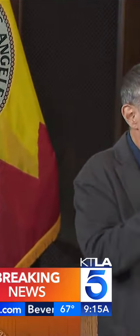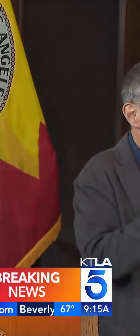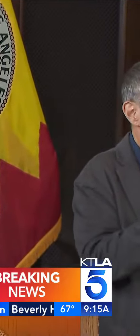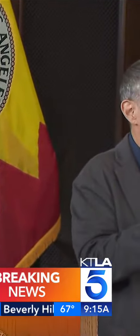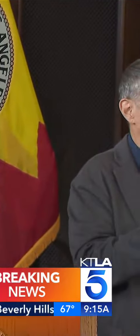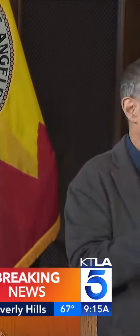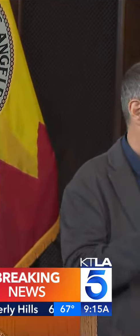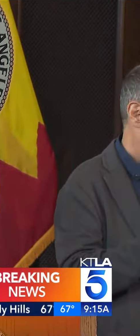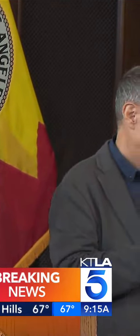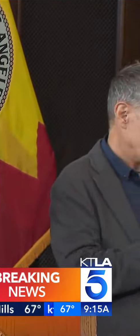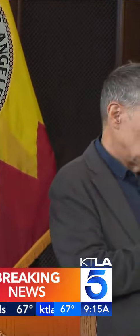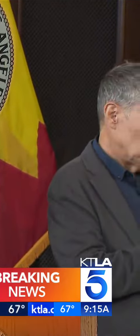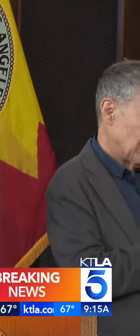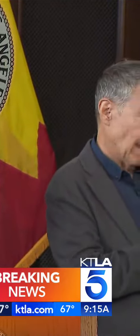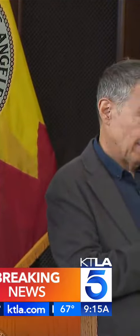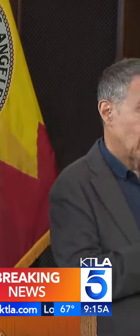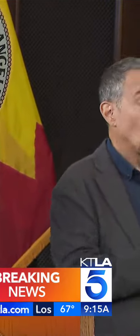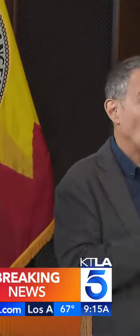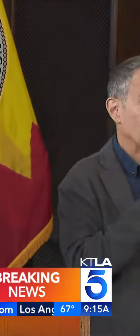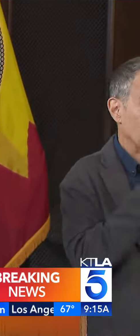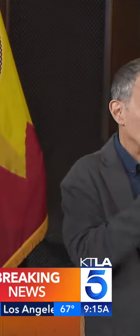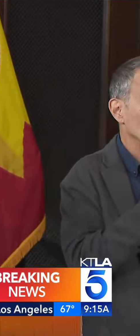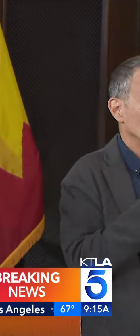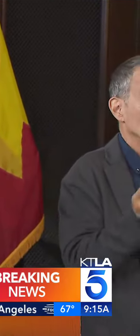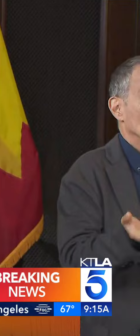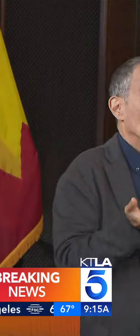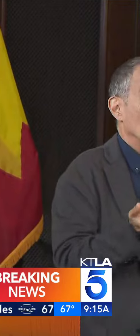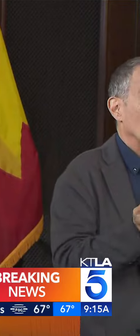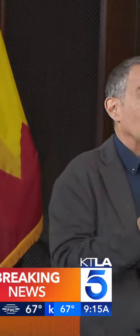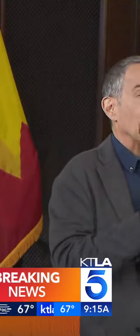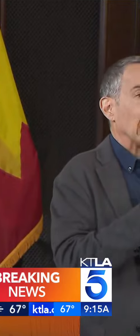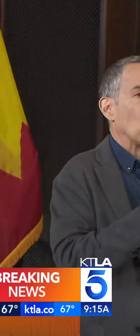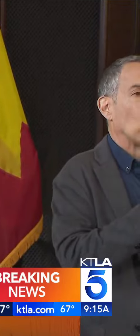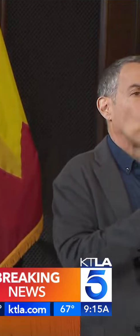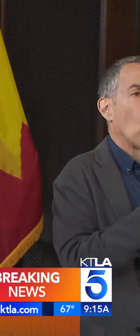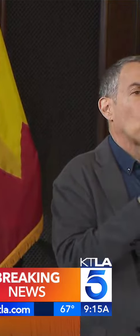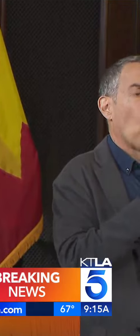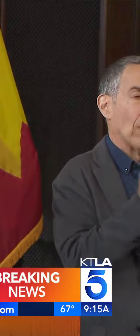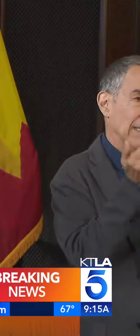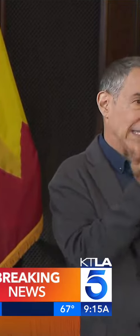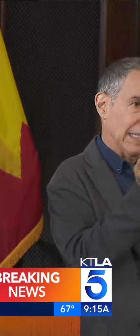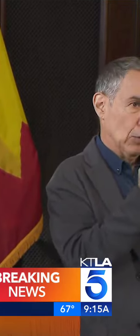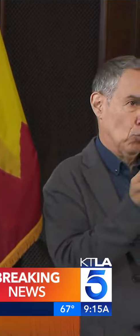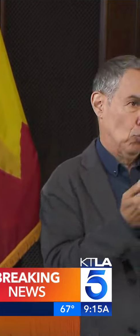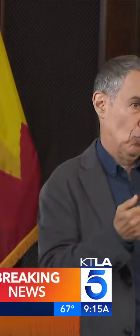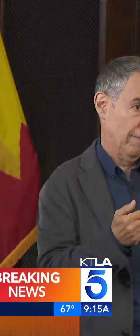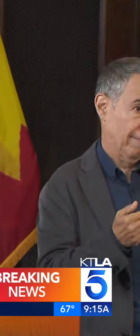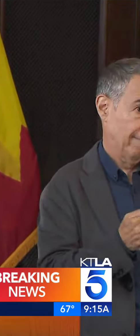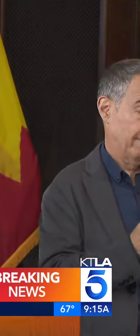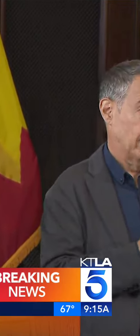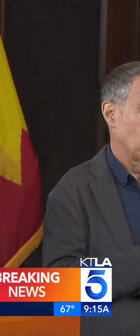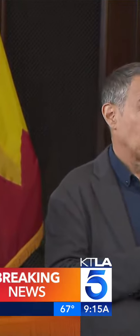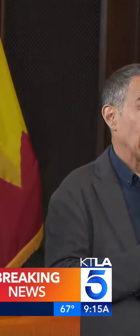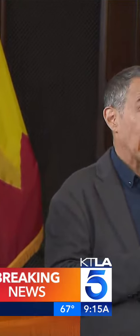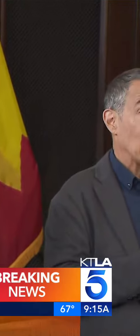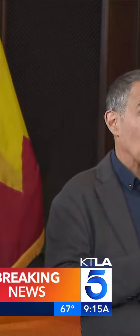CHIEF JOINT FOR MORE THAN 20 YEARS OF SERVICE TO OUR CITY AND I'M GRATEFUL THAT YOU WILL CONTINUE NOT GOING ANYWHERE.